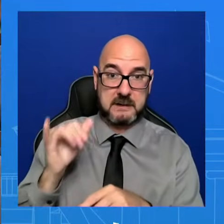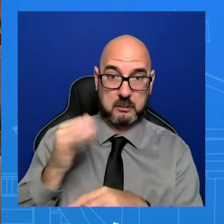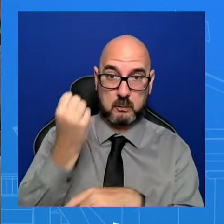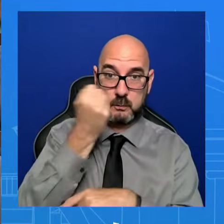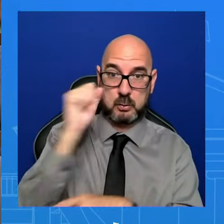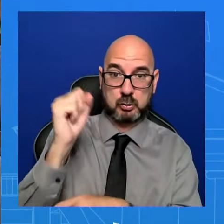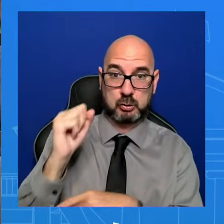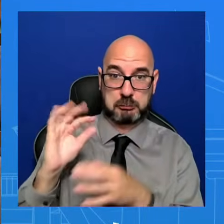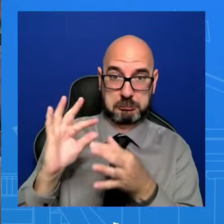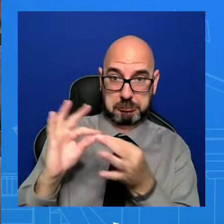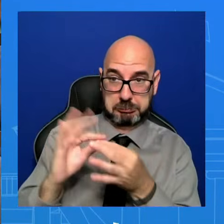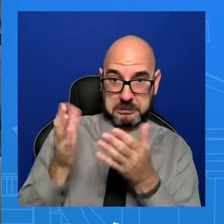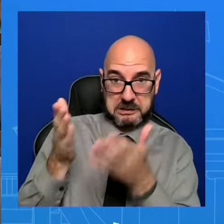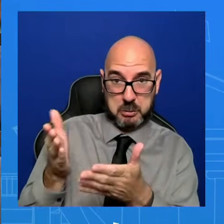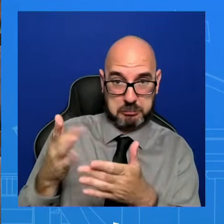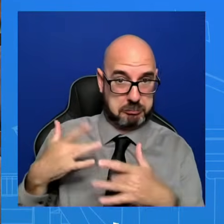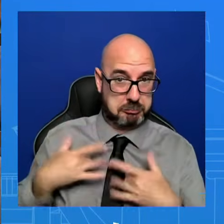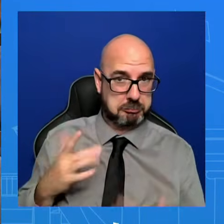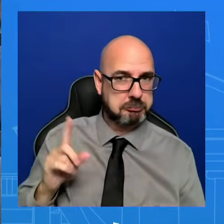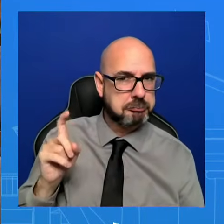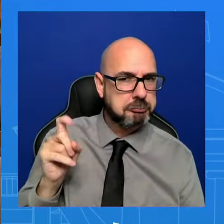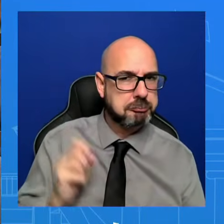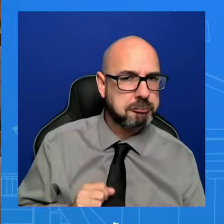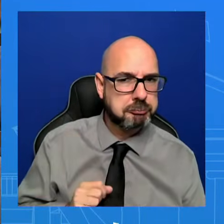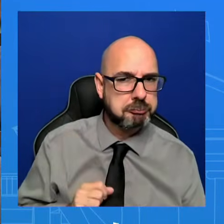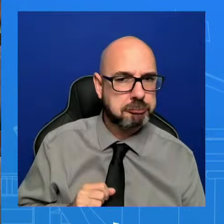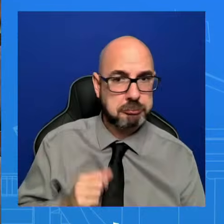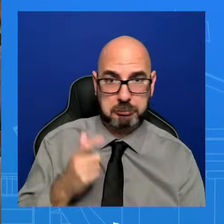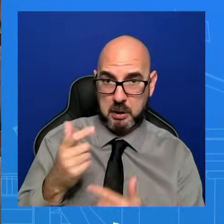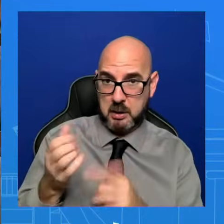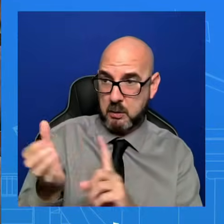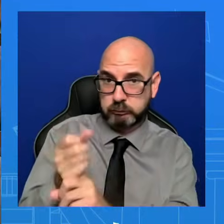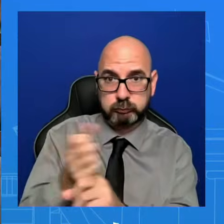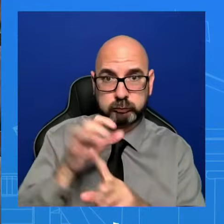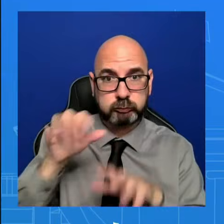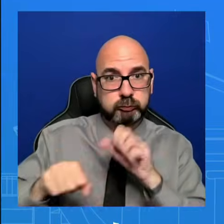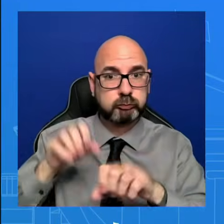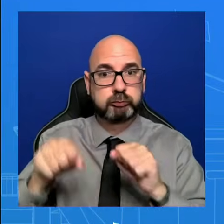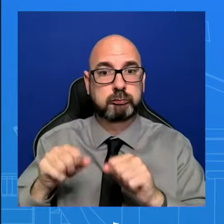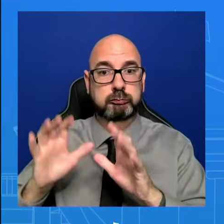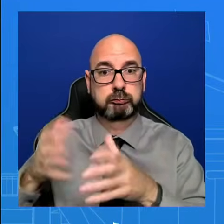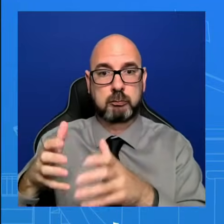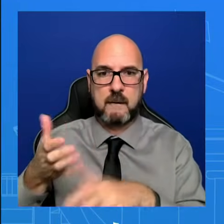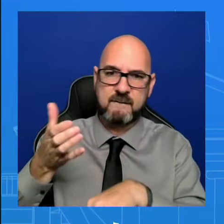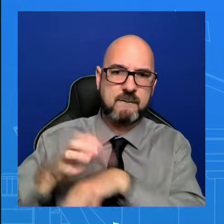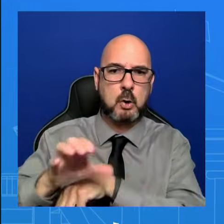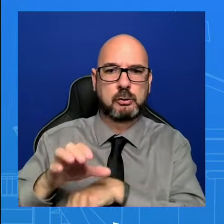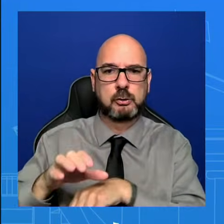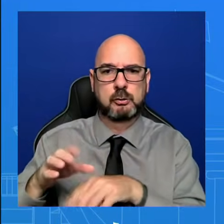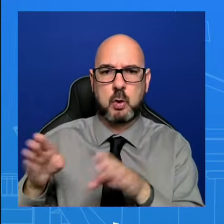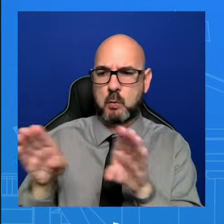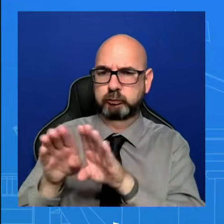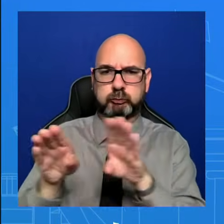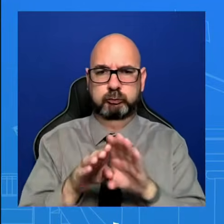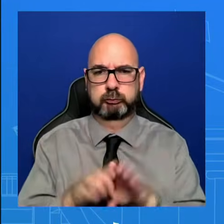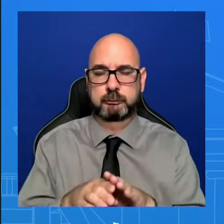colleges arrested and their encampments forcibly shut down? Ms. Jean-Pierre: That is a decision for colleges and universities to decide on.